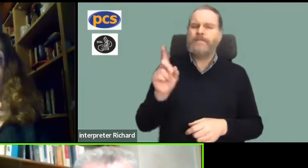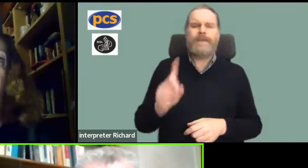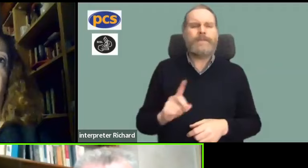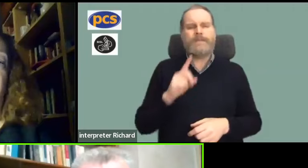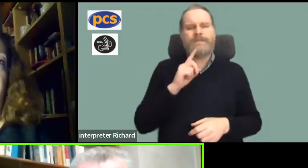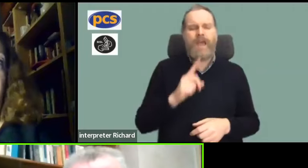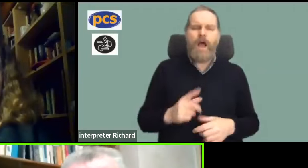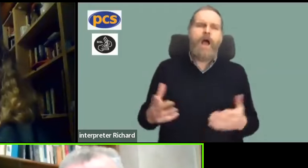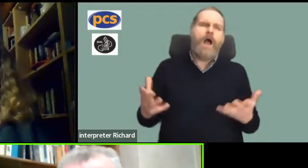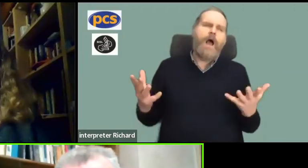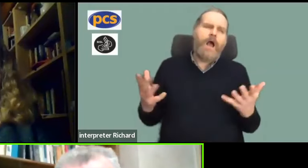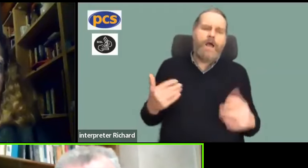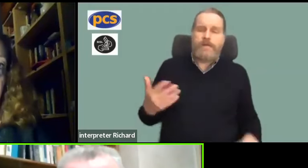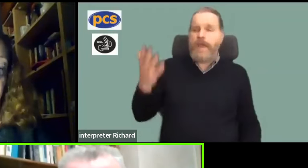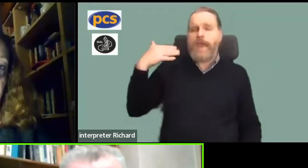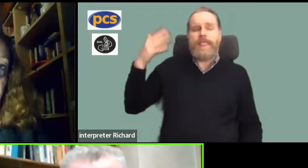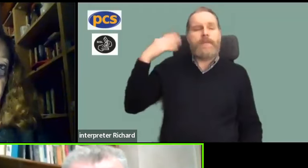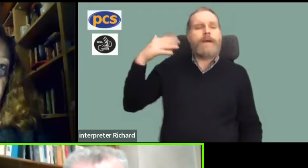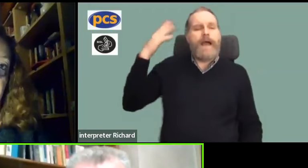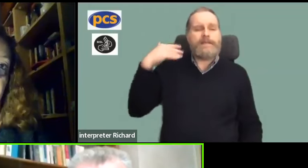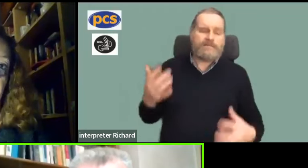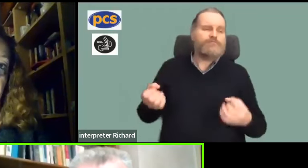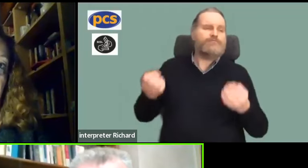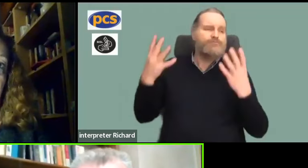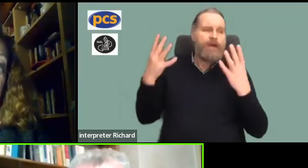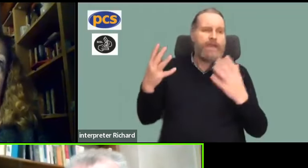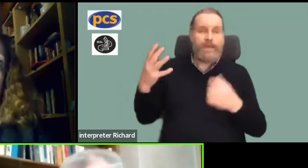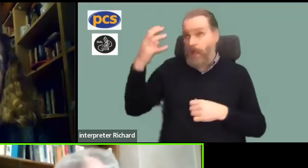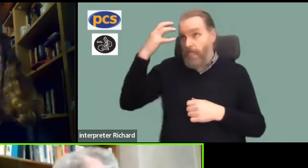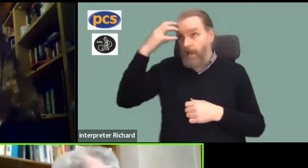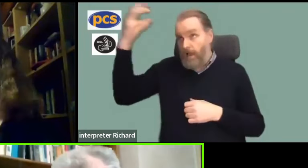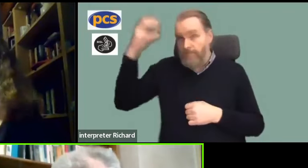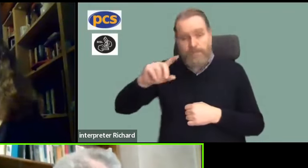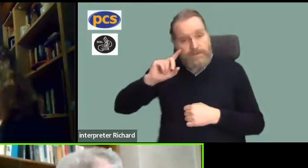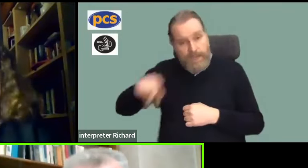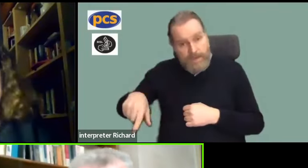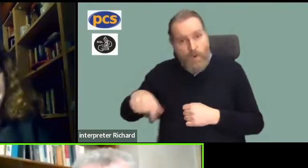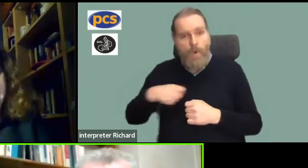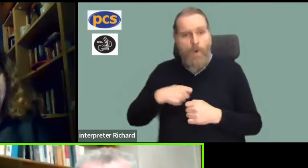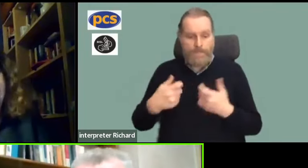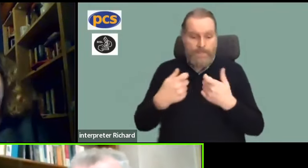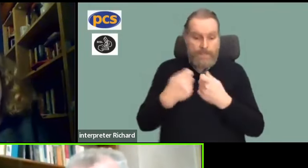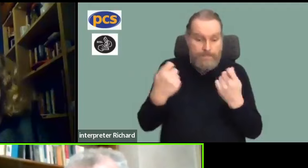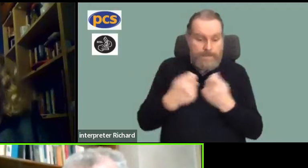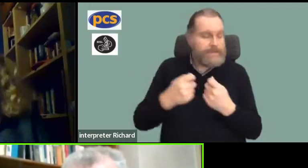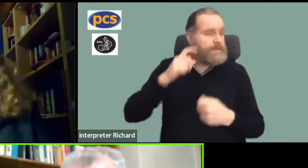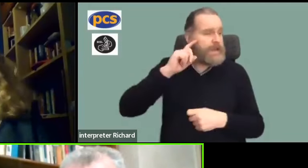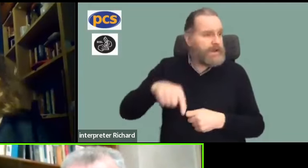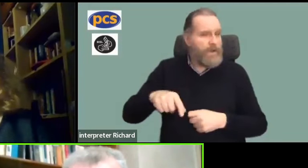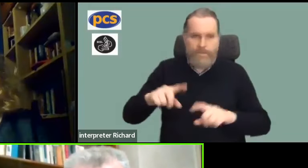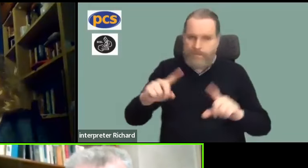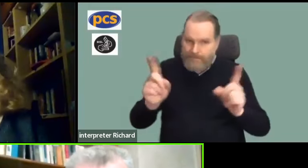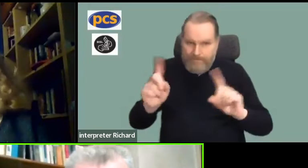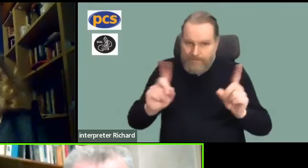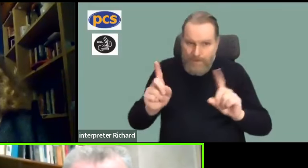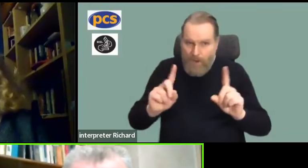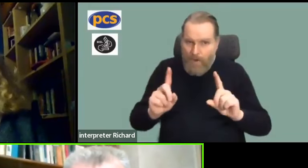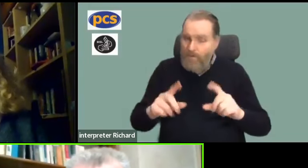Many people have said that when Pcs. has gone on strike the , the government in the media of I think the one thing he one thing we can we can say here is the media